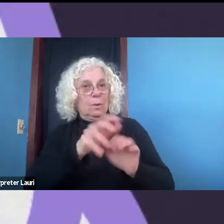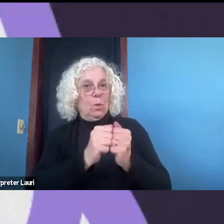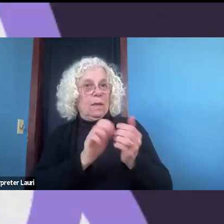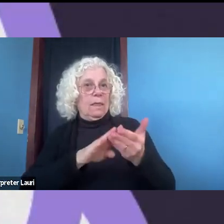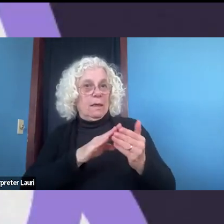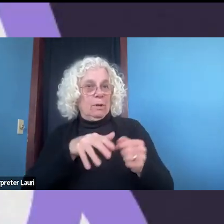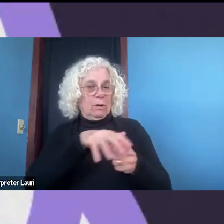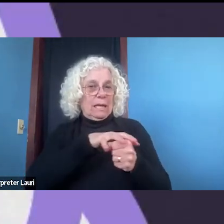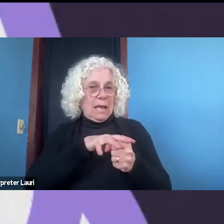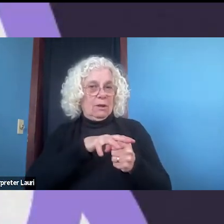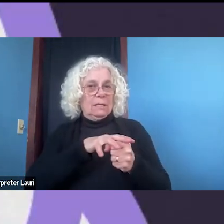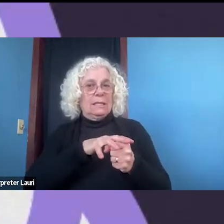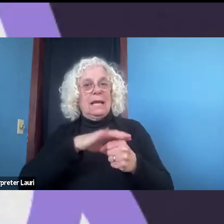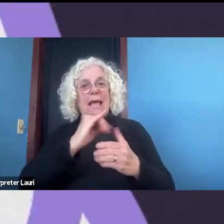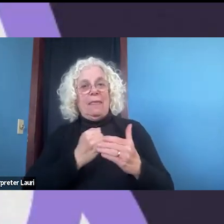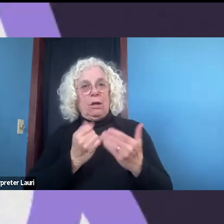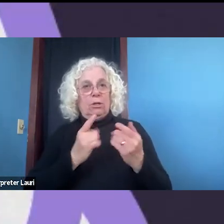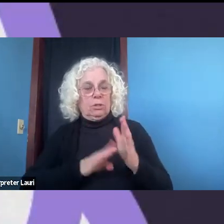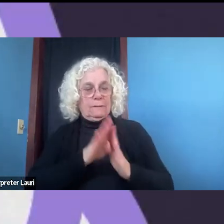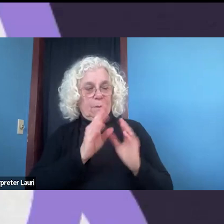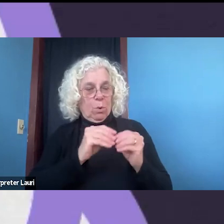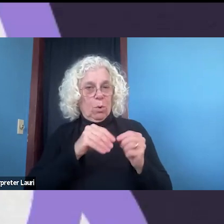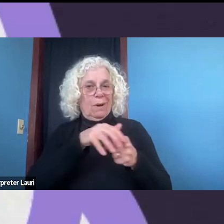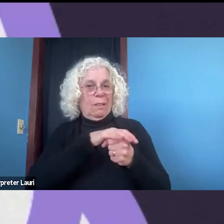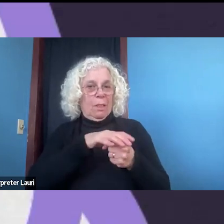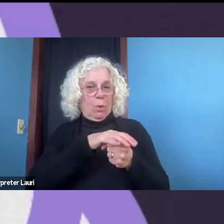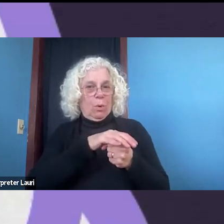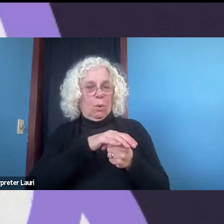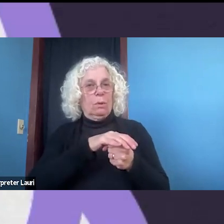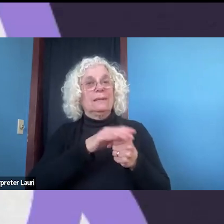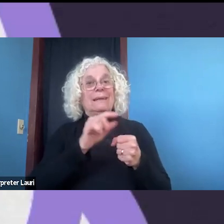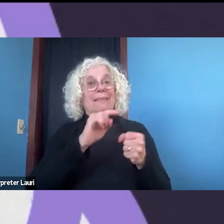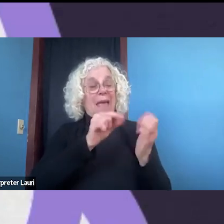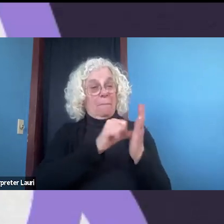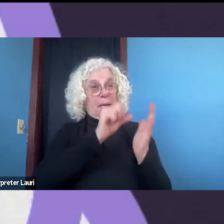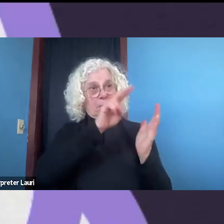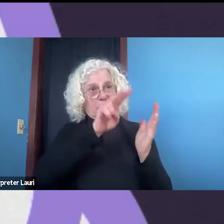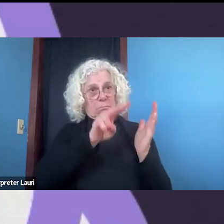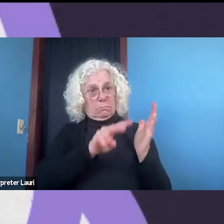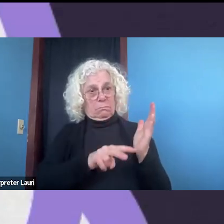and work to advance the arts locally. As you read down that page, the criteria builds out that definition,